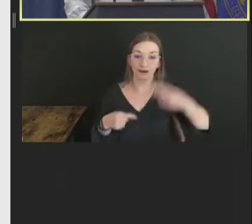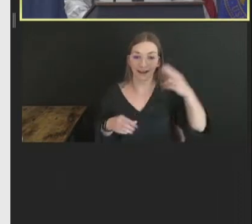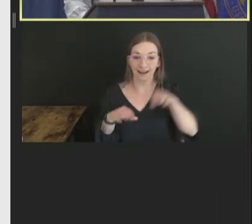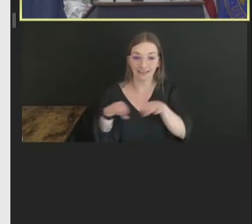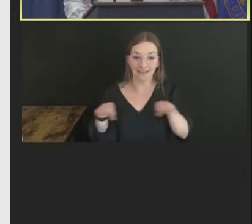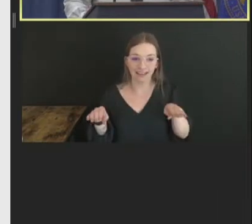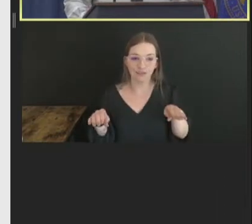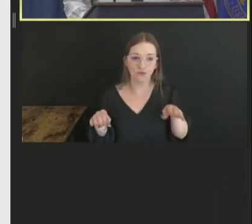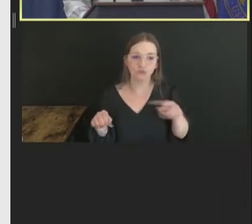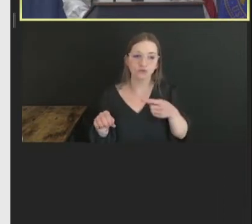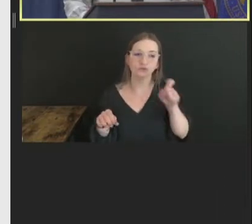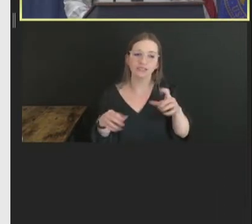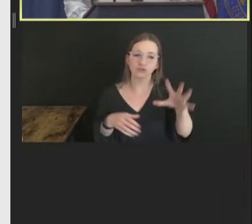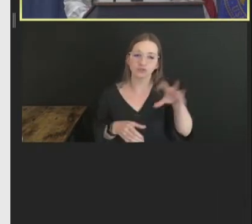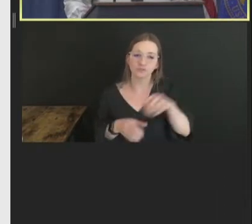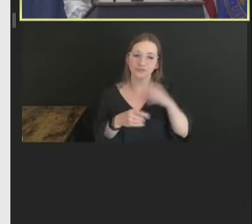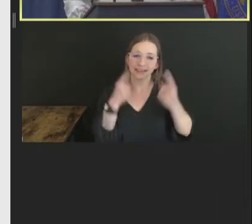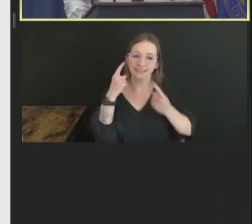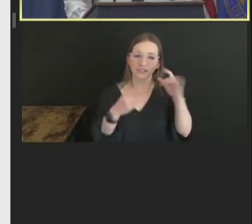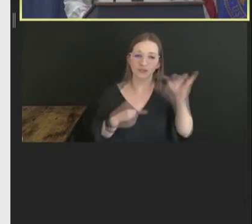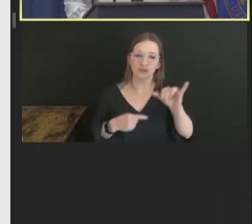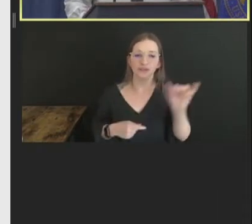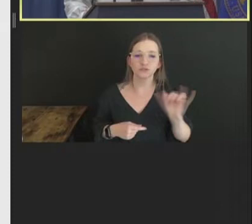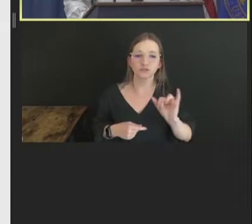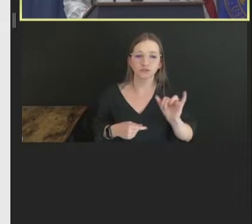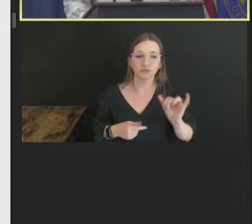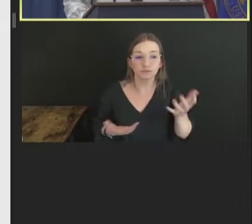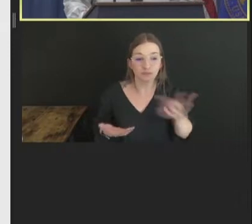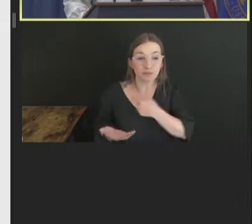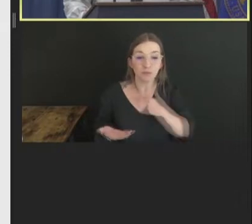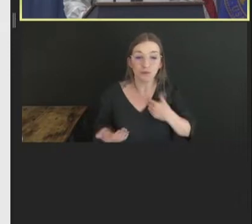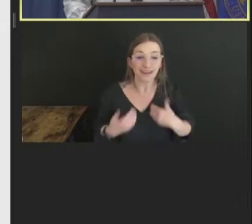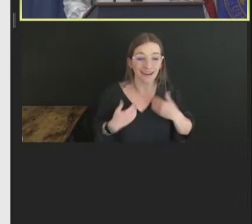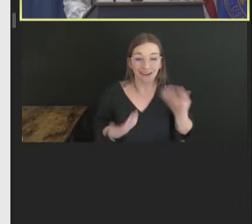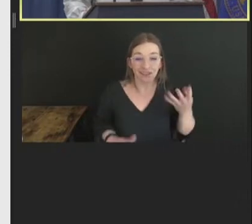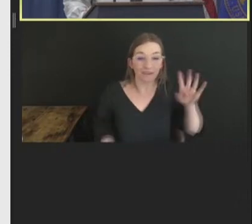with the realization that we have 40, 50, 60 years of influenza vaccination to draw on,